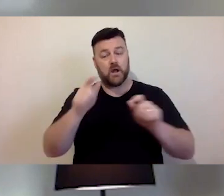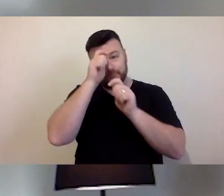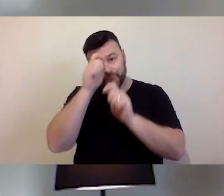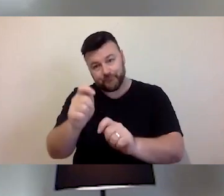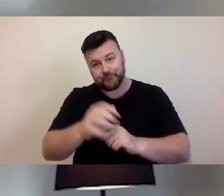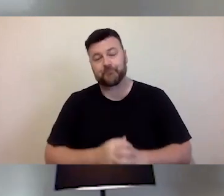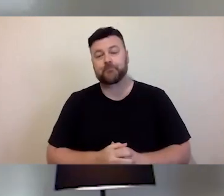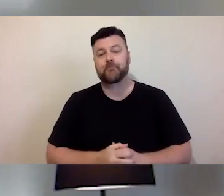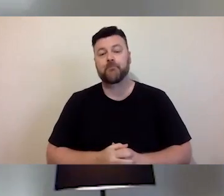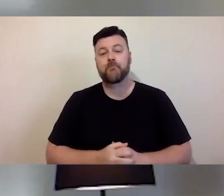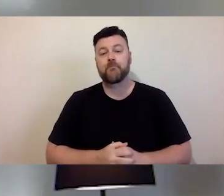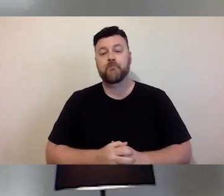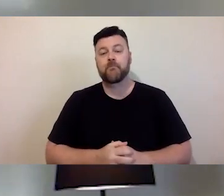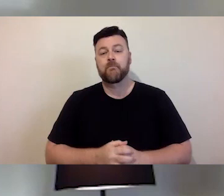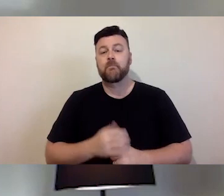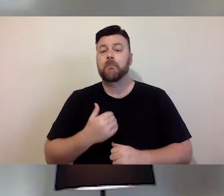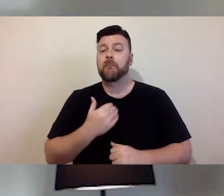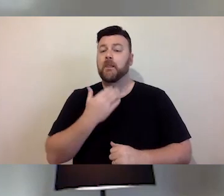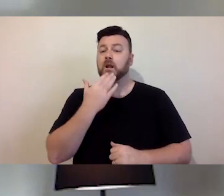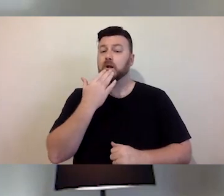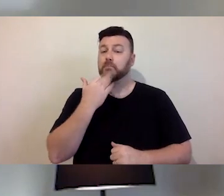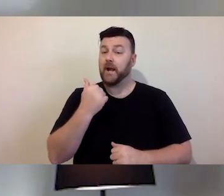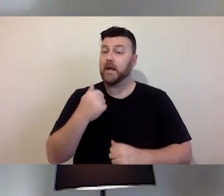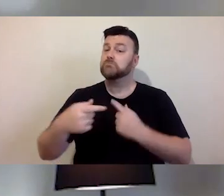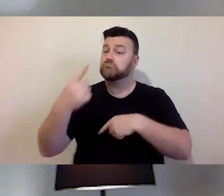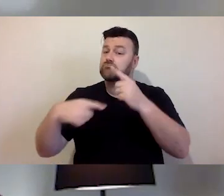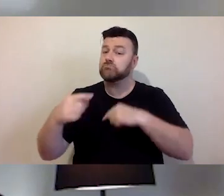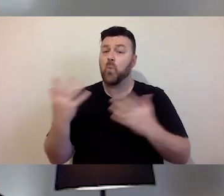Please share the country that you're chatting with us today from,